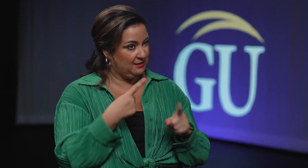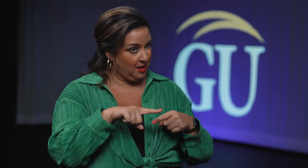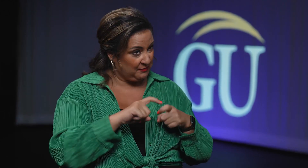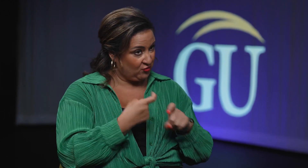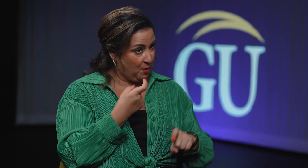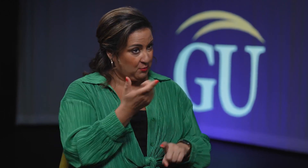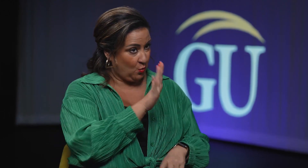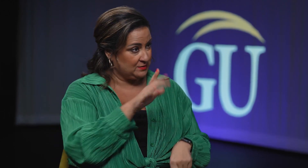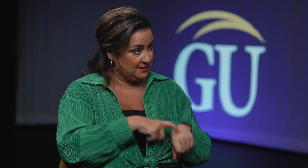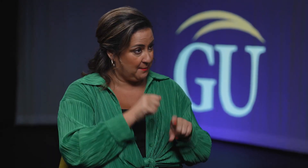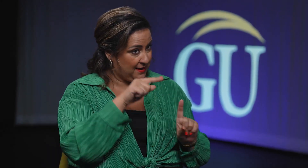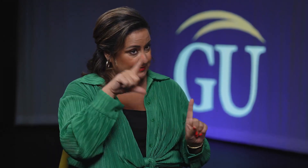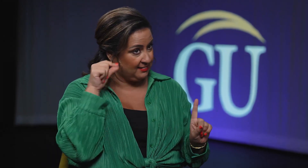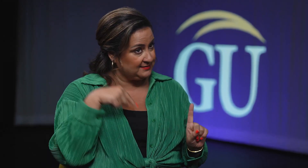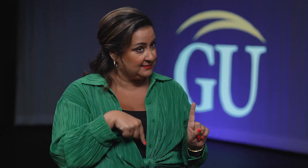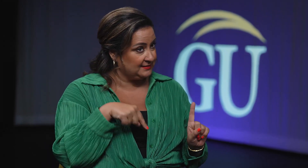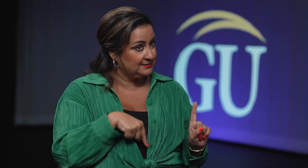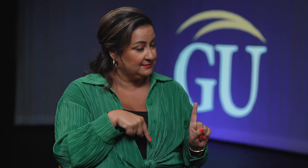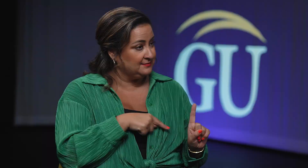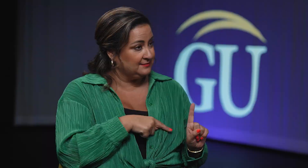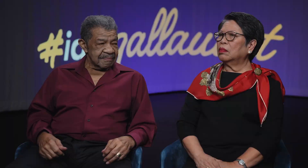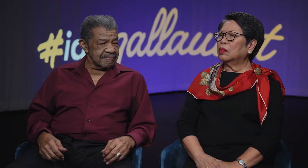Does it come from your time at Gallaudet?